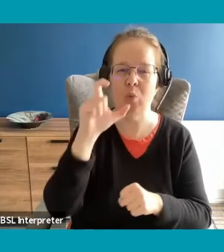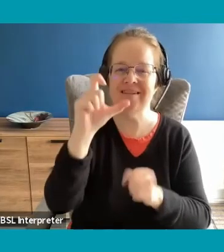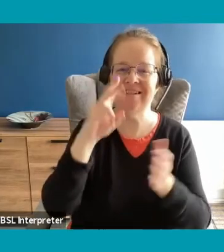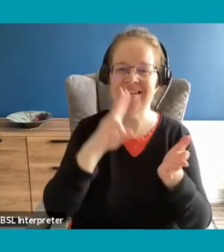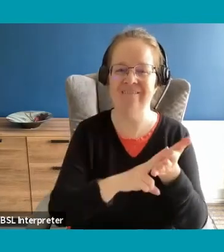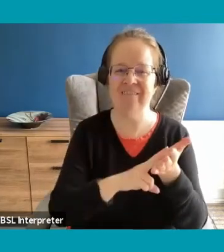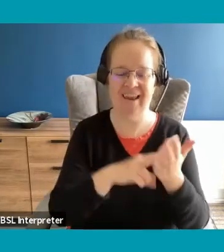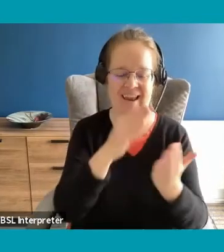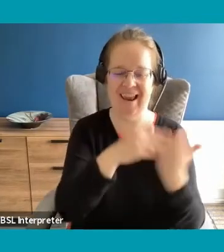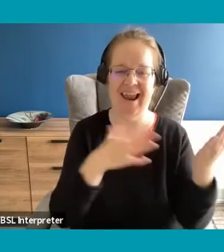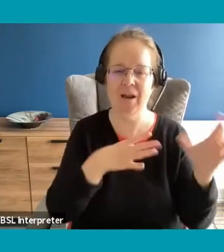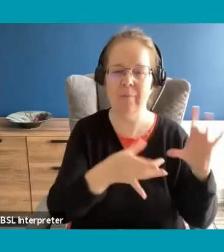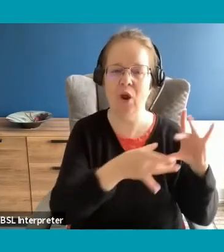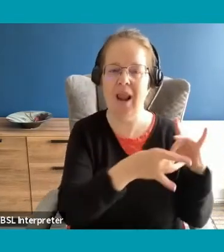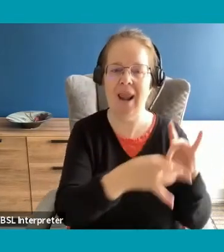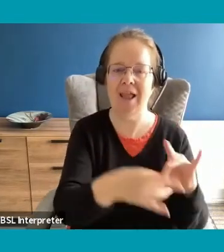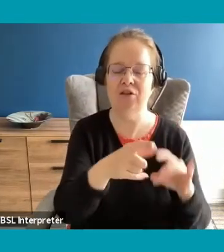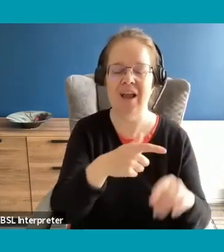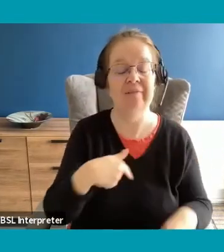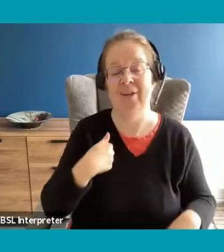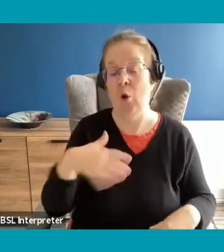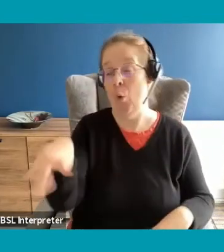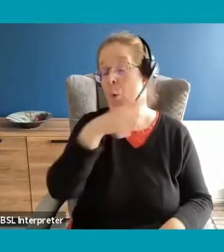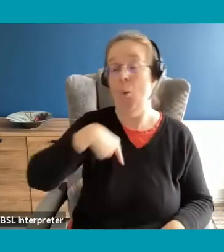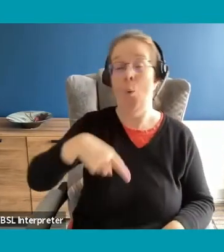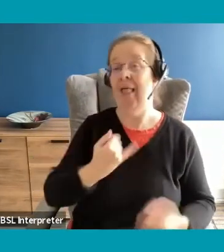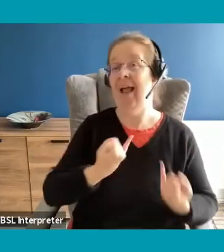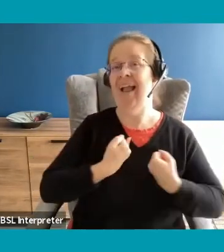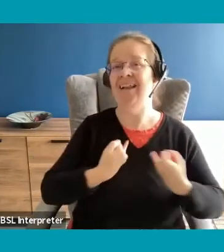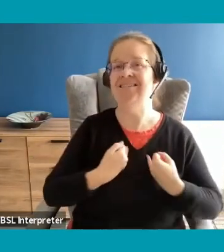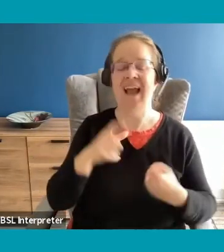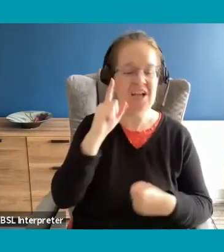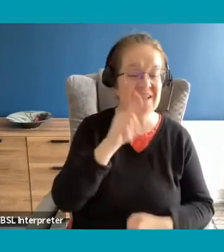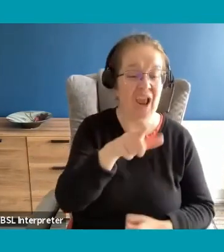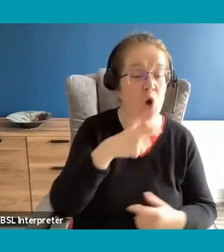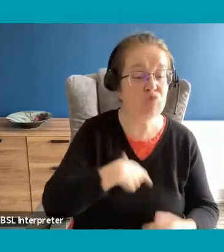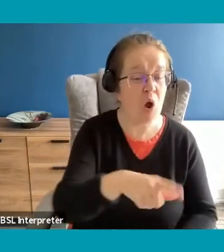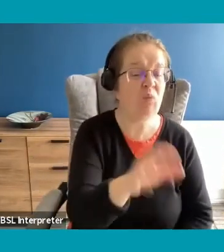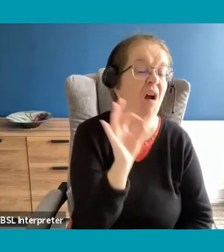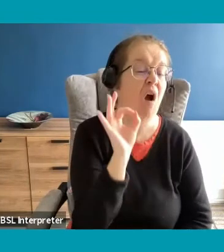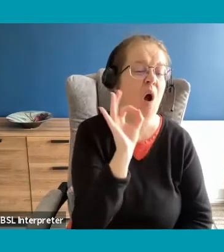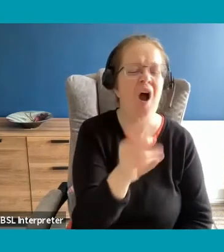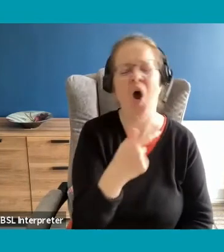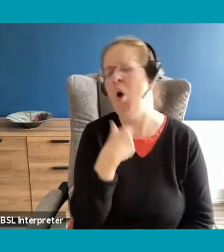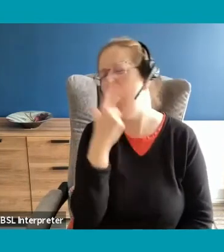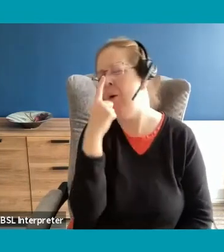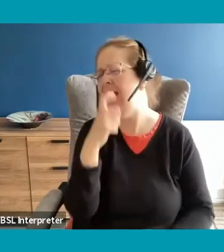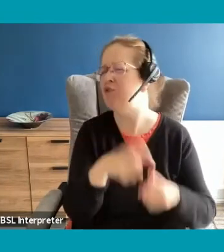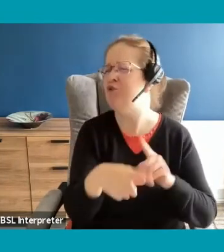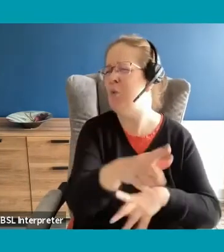I mean, we've all been guilty of it at times that you see a role and you think oh I could do that and not a problem.